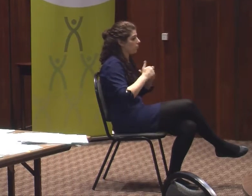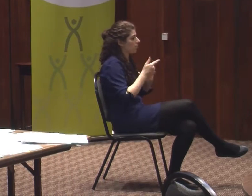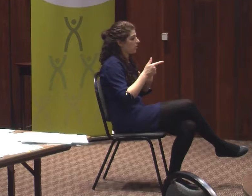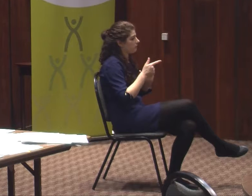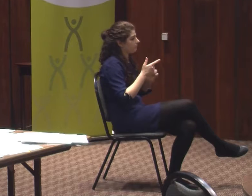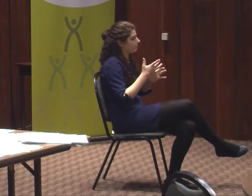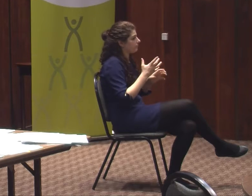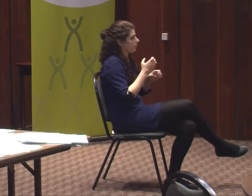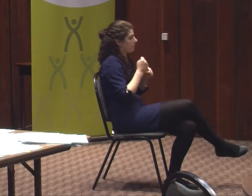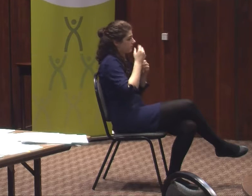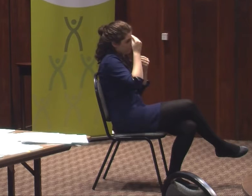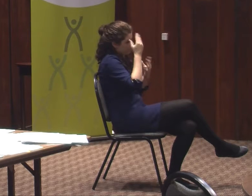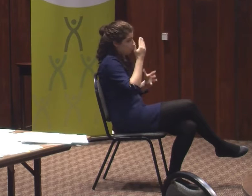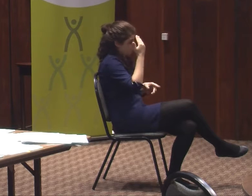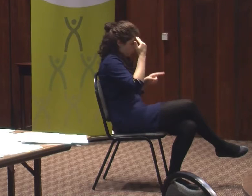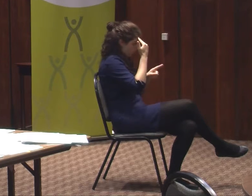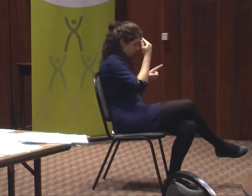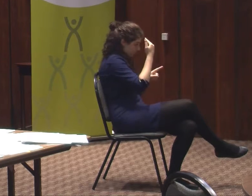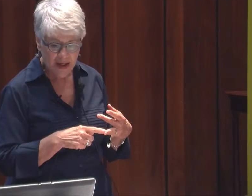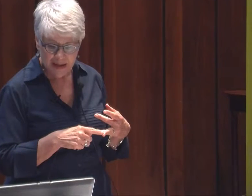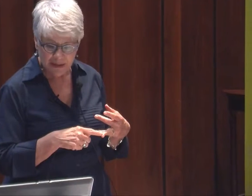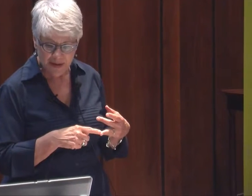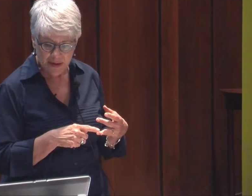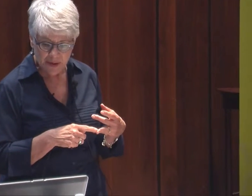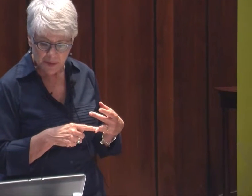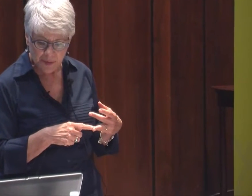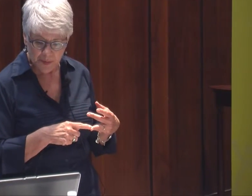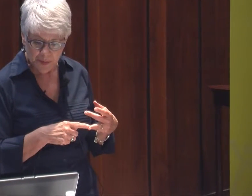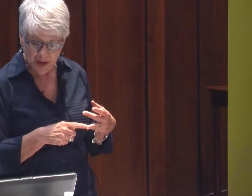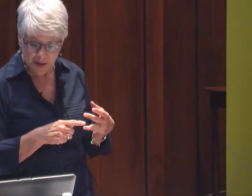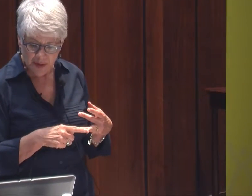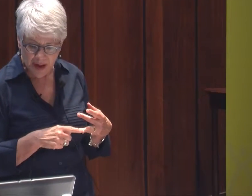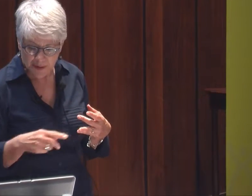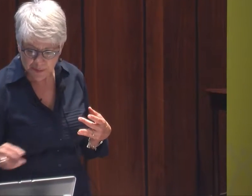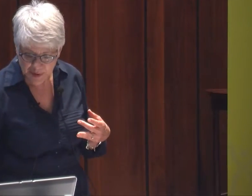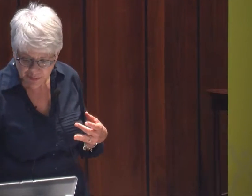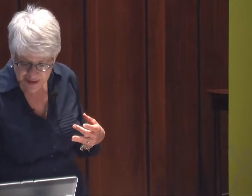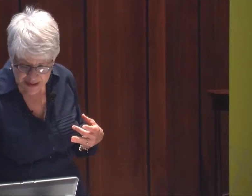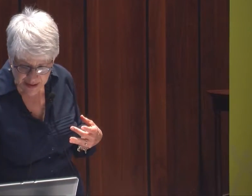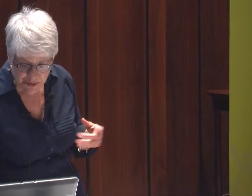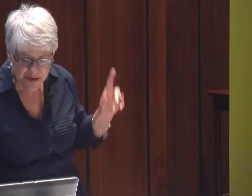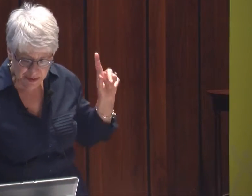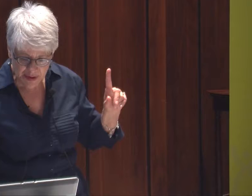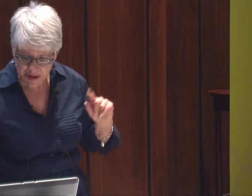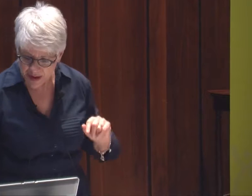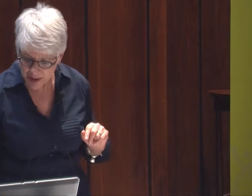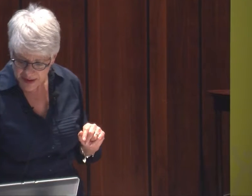know what they like, and what they don't like. Identify their preferences and interests, and we're going to talk about